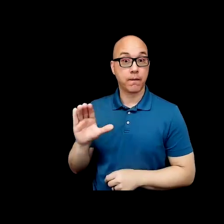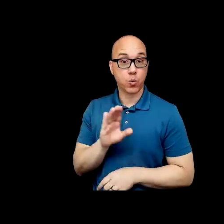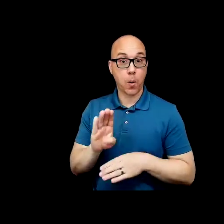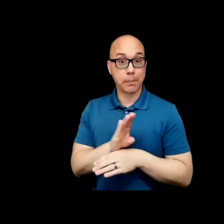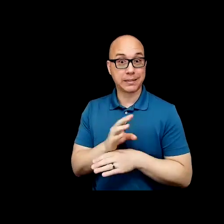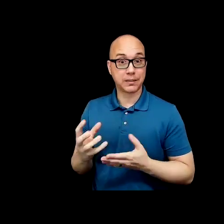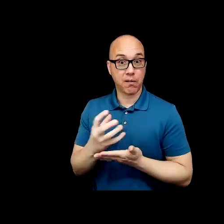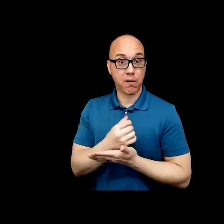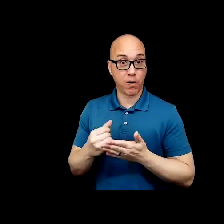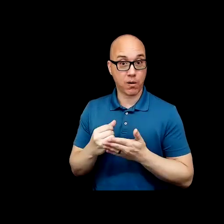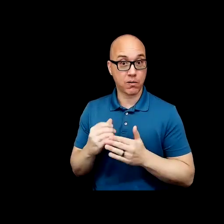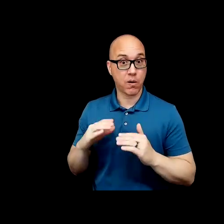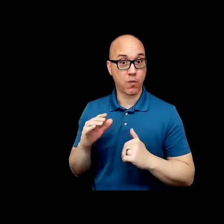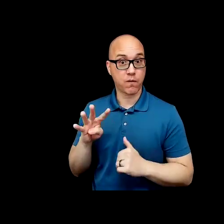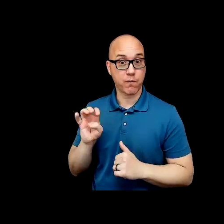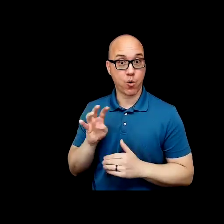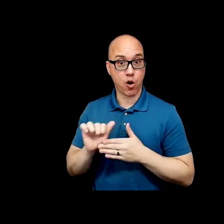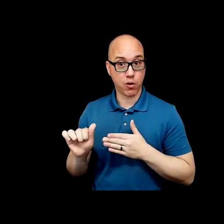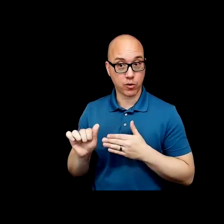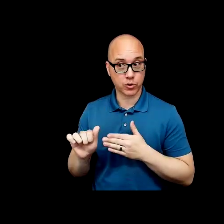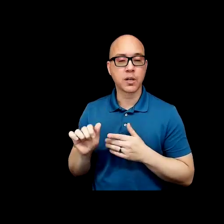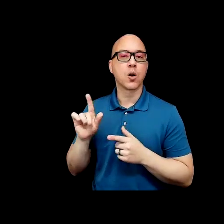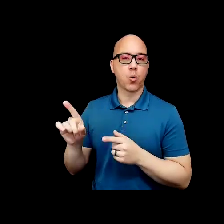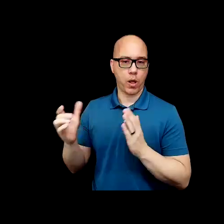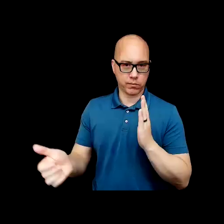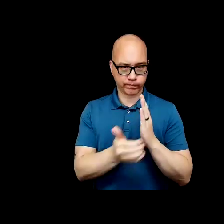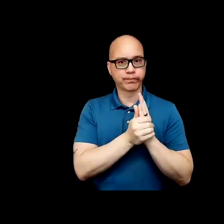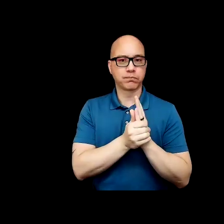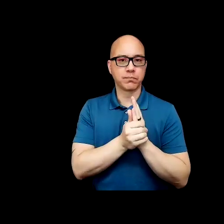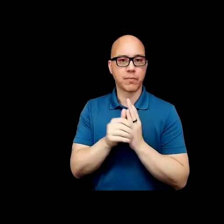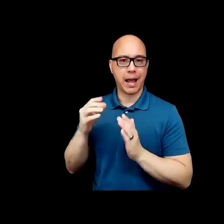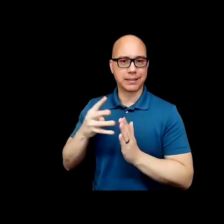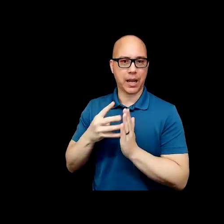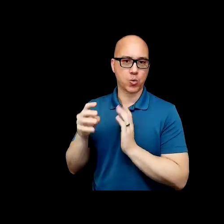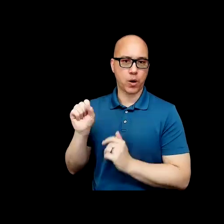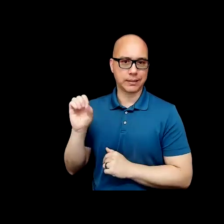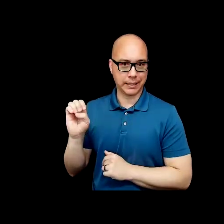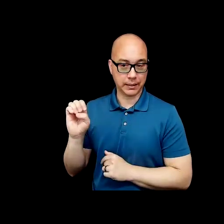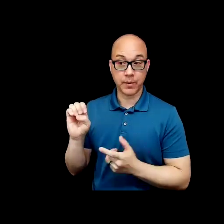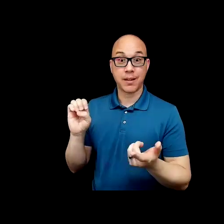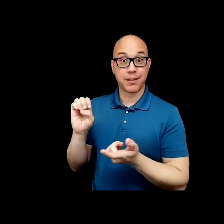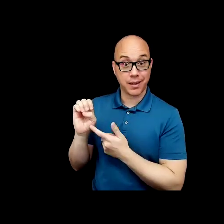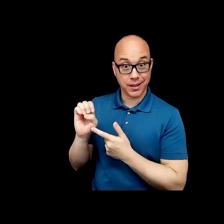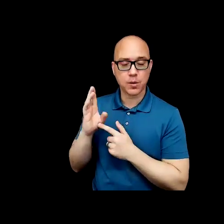you will file a Schedule SE with your 1040 form. This form calculates your Self-Employment